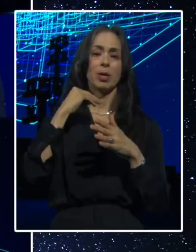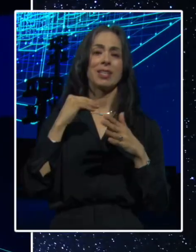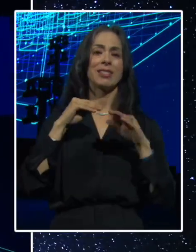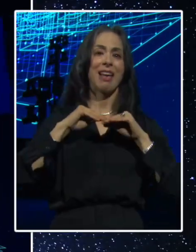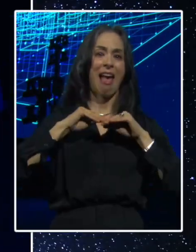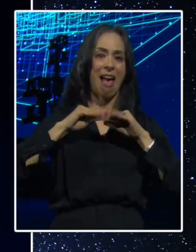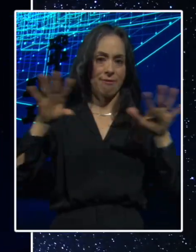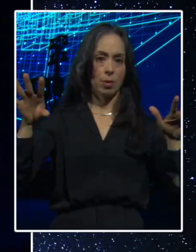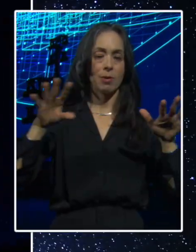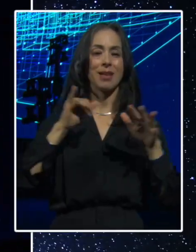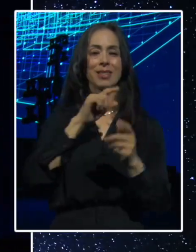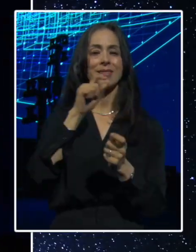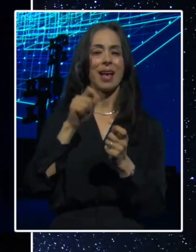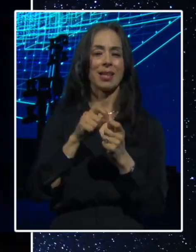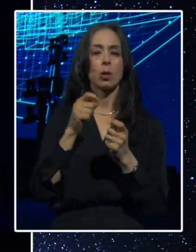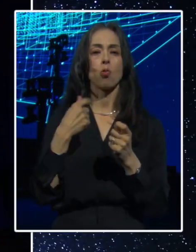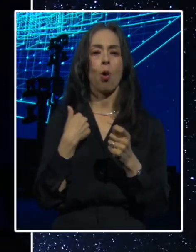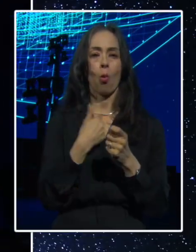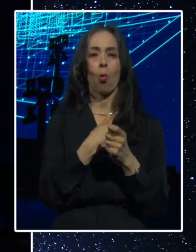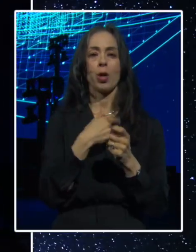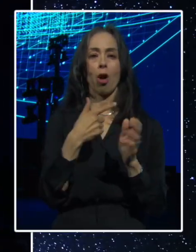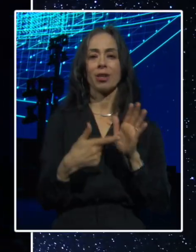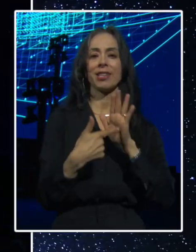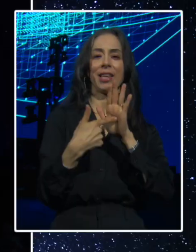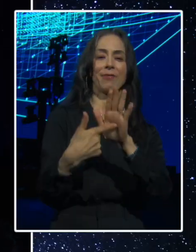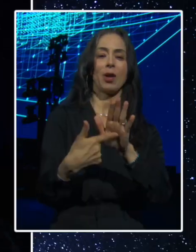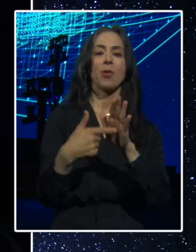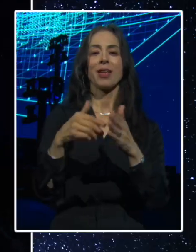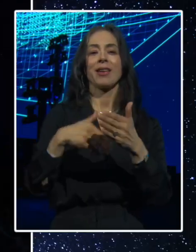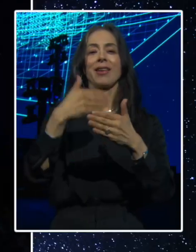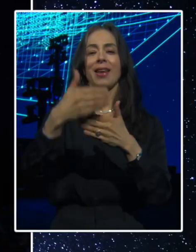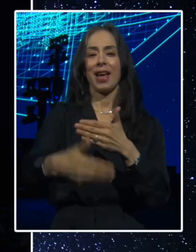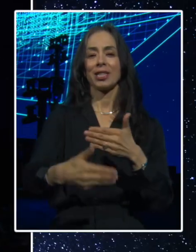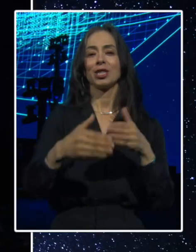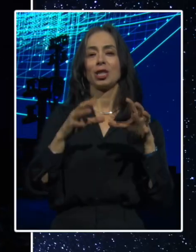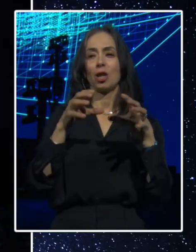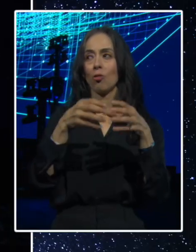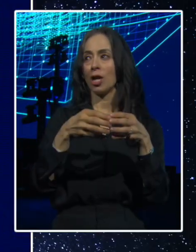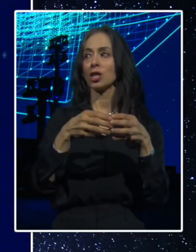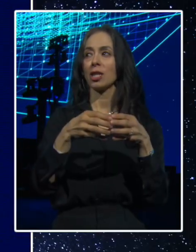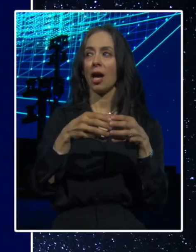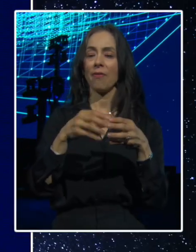That is exactly what we are delivering with the next generation of HPE Private Cloud.